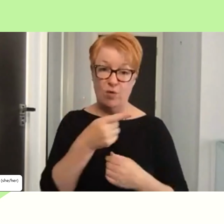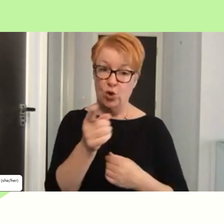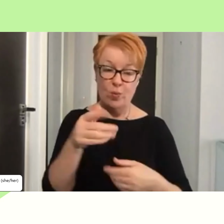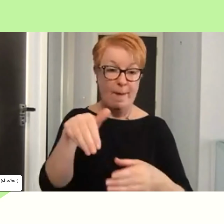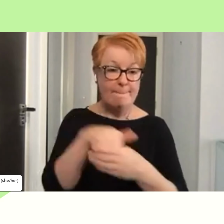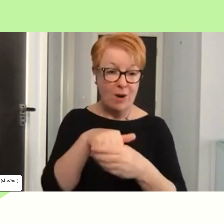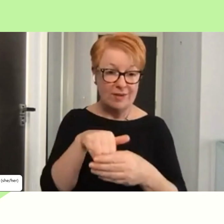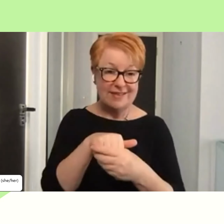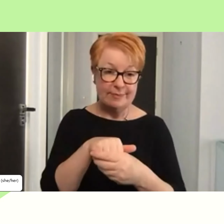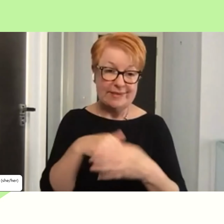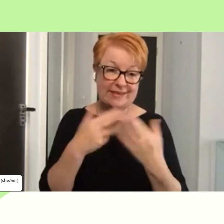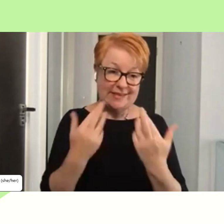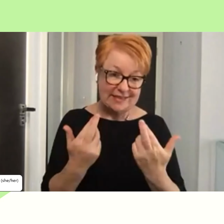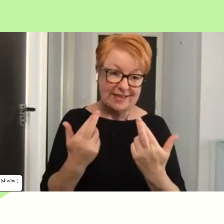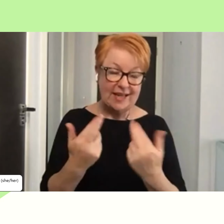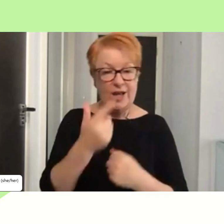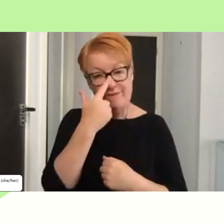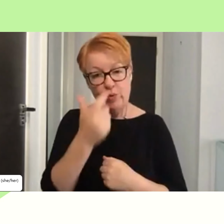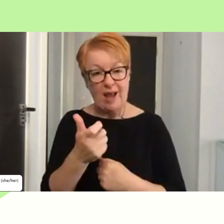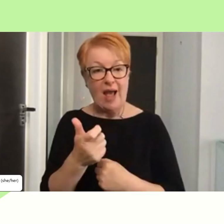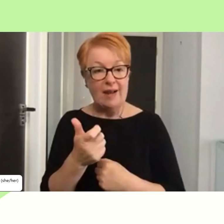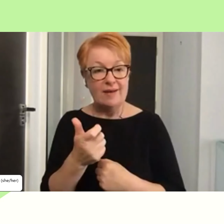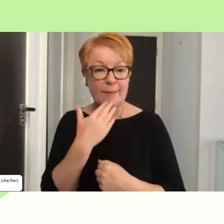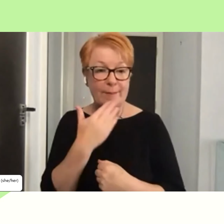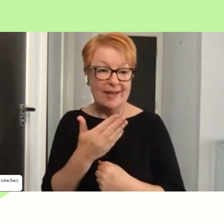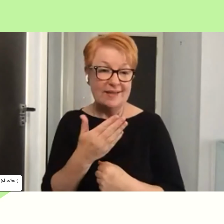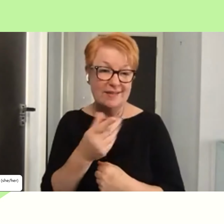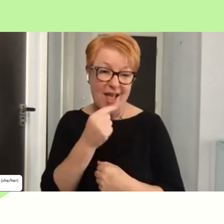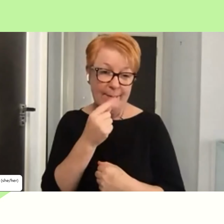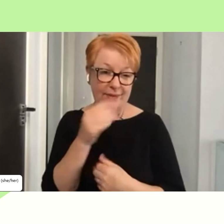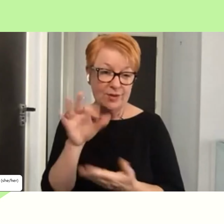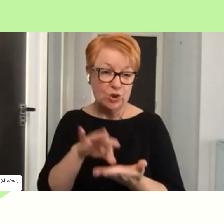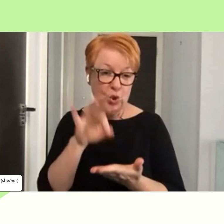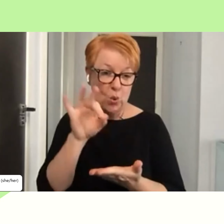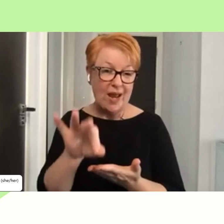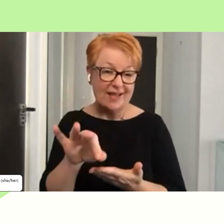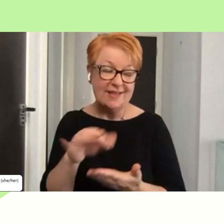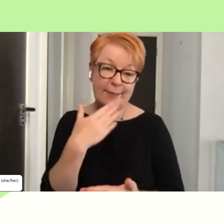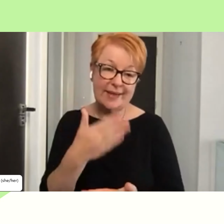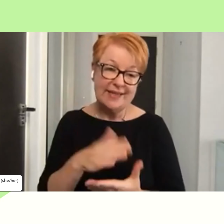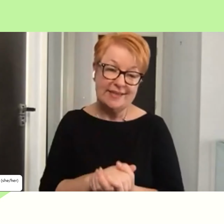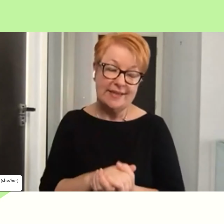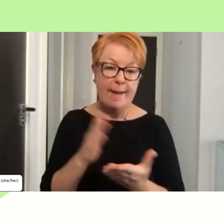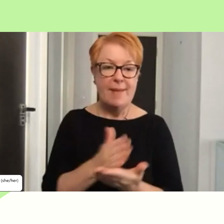So, if you're able, we would really appreciate a donation to ensure we can continue to keep